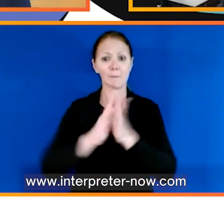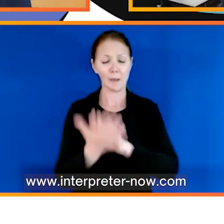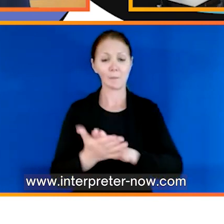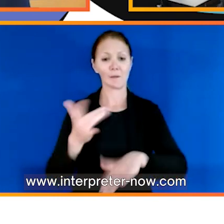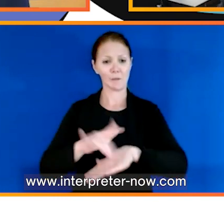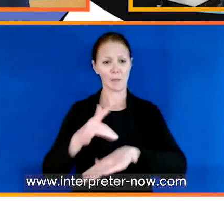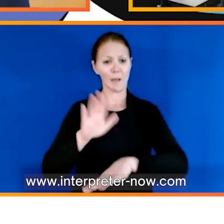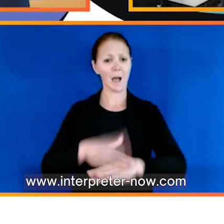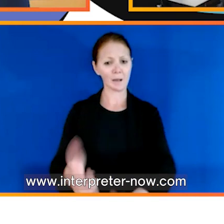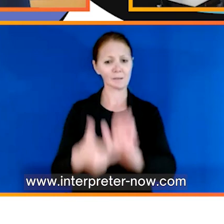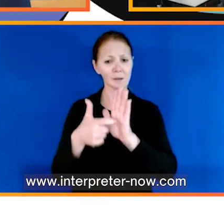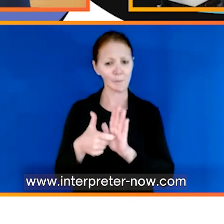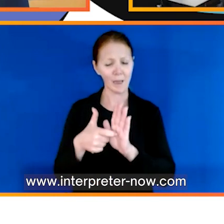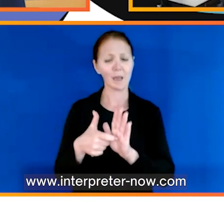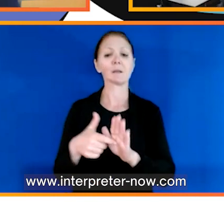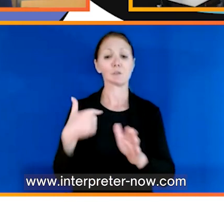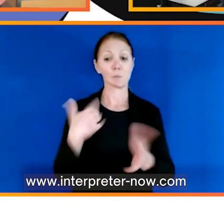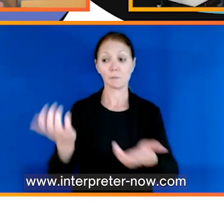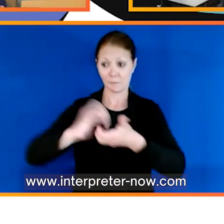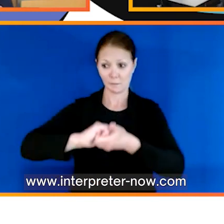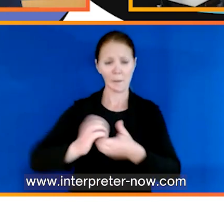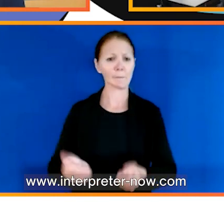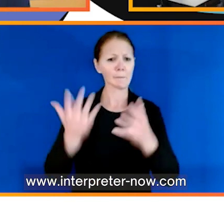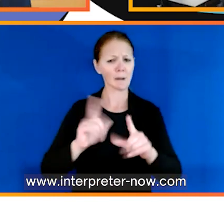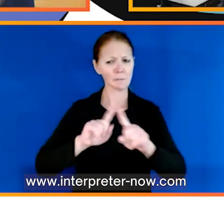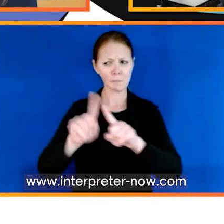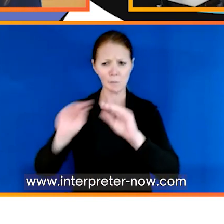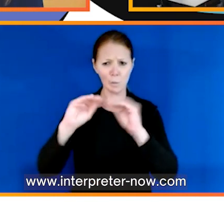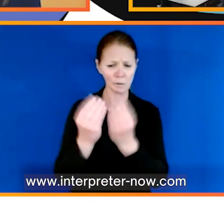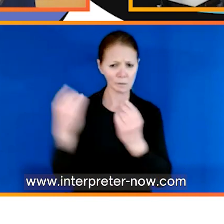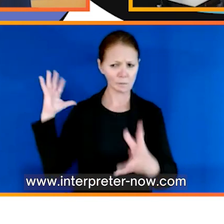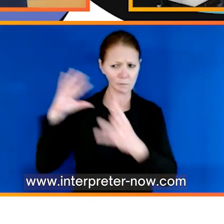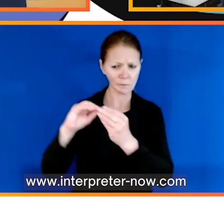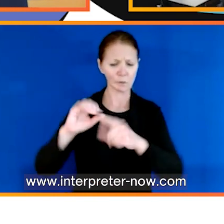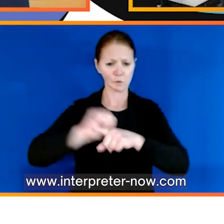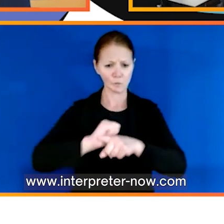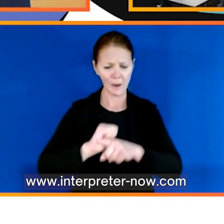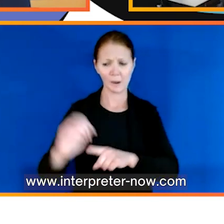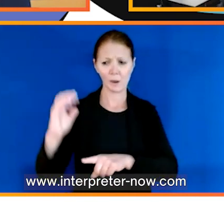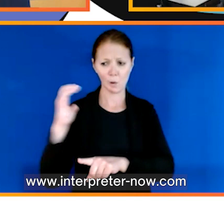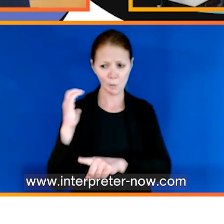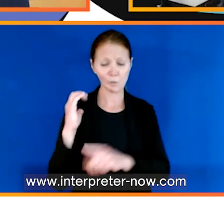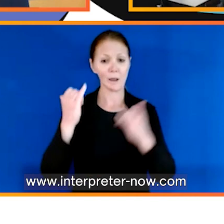available on demand. So we've worked with a number of organizations over the years on training and coaching, and